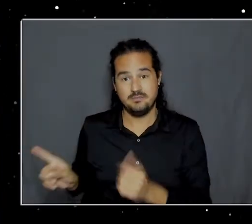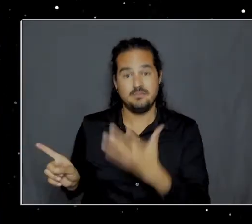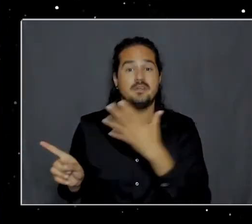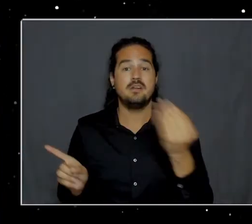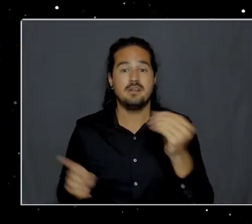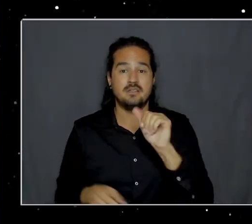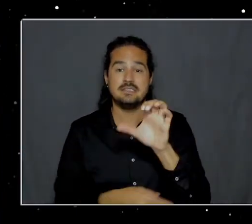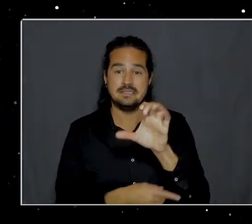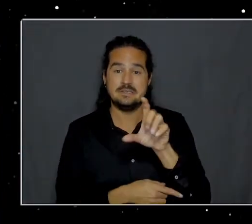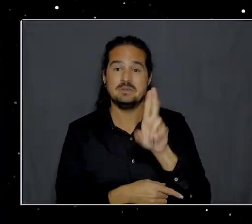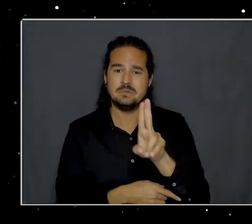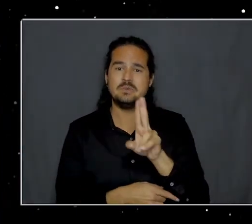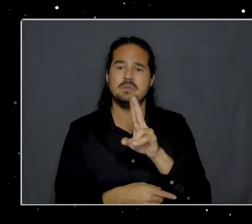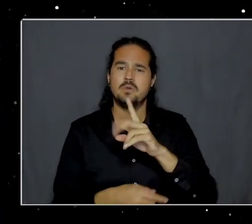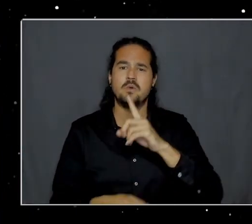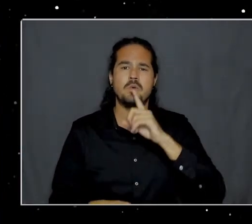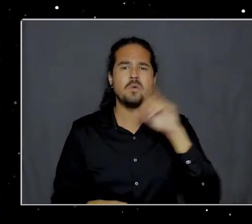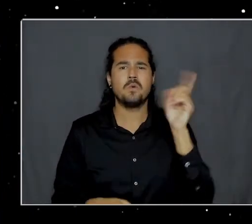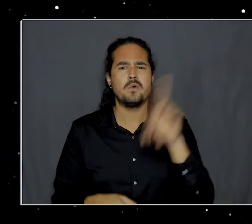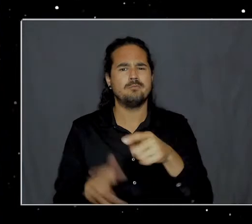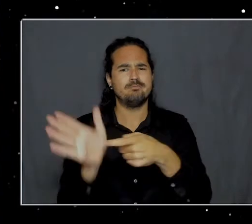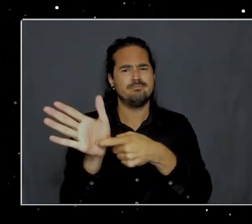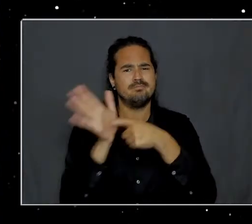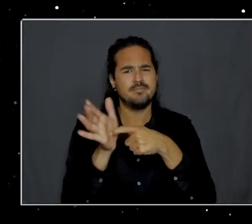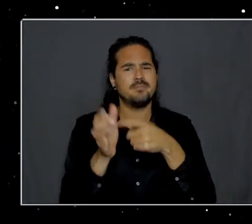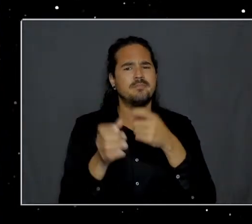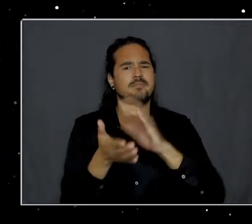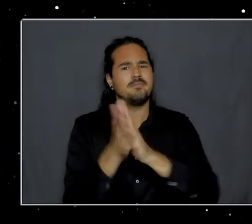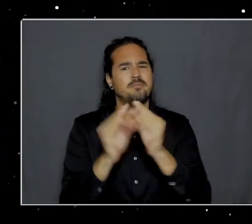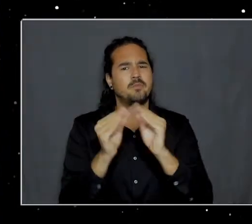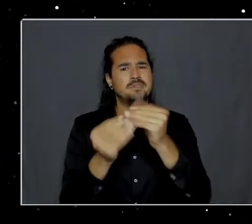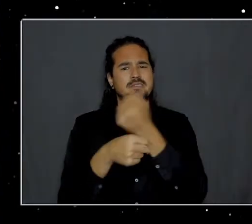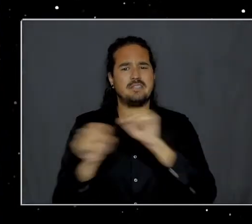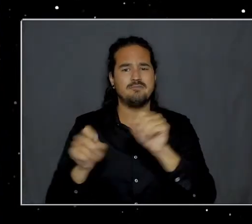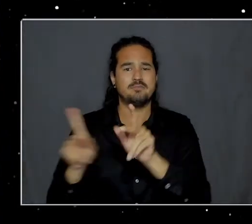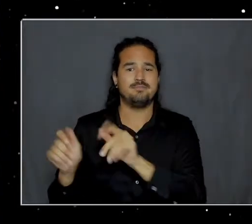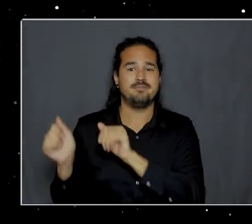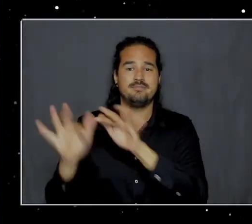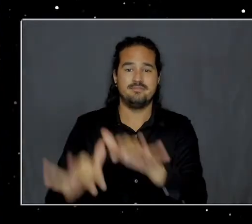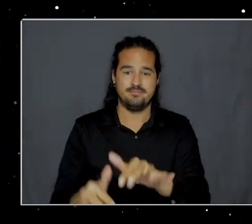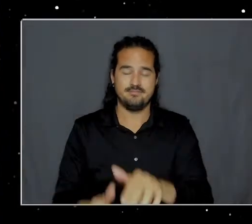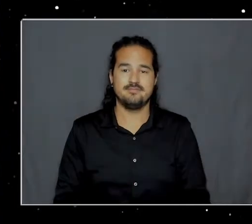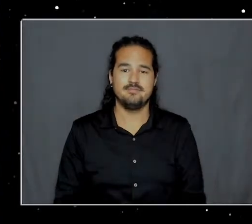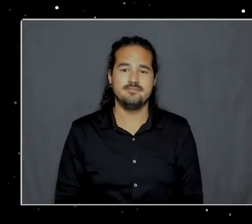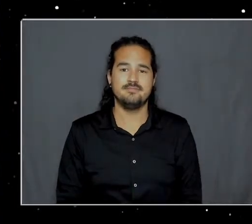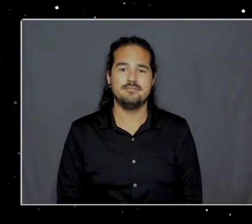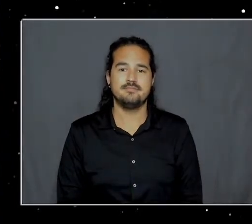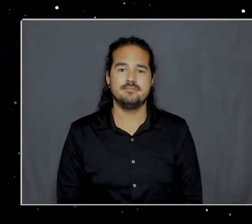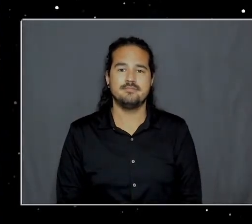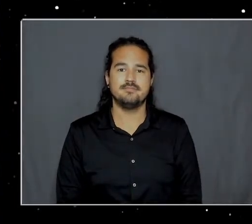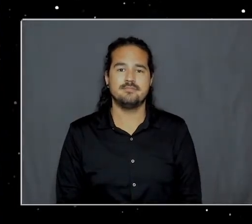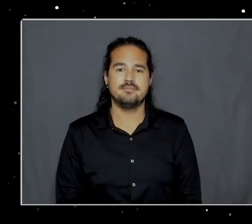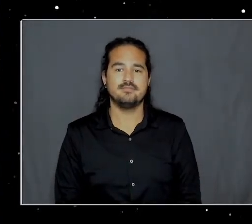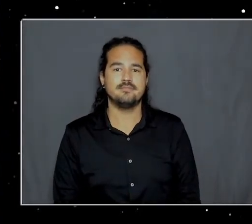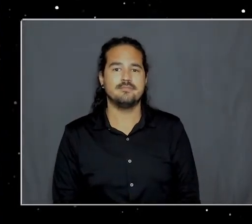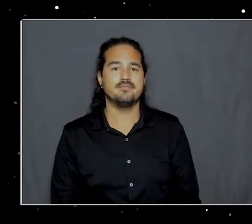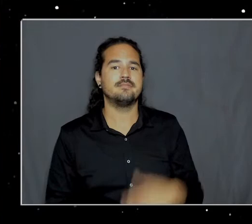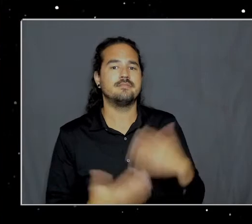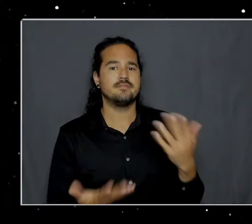AND IT'S SO MEANINGFUL TO BE ABLE TO WORK WITH YOU AND THE ACLU TO GET THAT ORDER THAT MADE IT SAFER FOR THEM AND EVERYBODY ELSE WHO WAS OUT THERE. DAVID A. PEREZ: